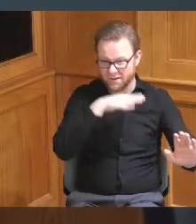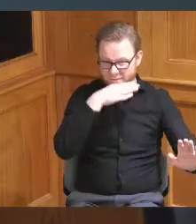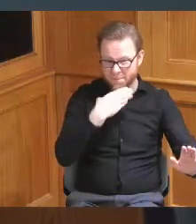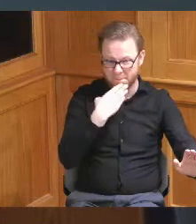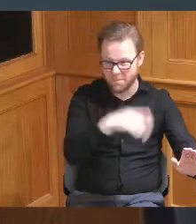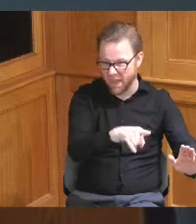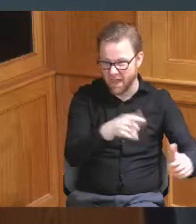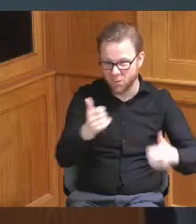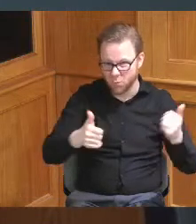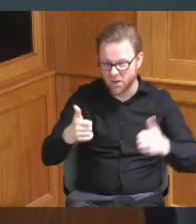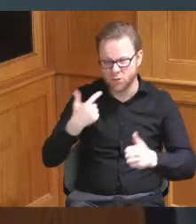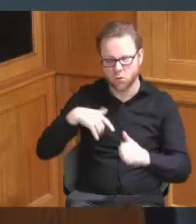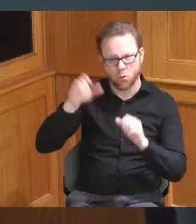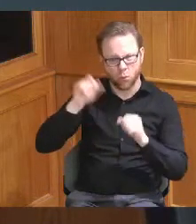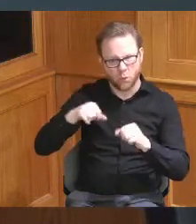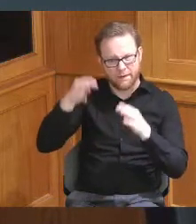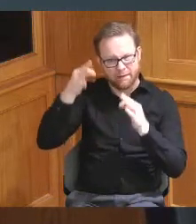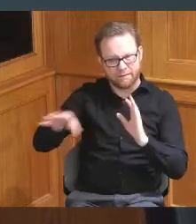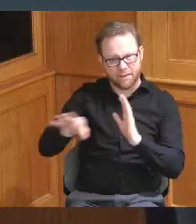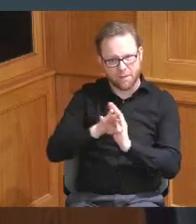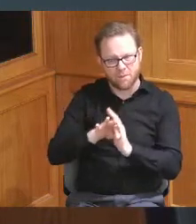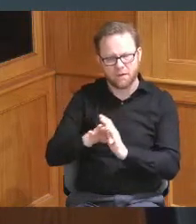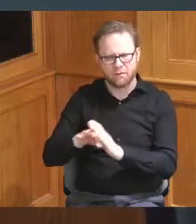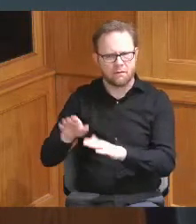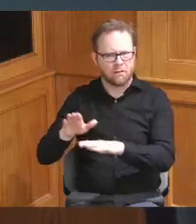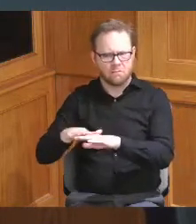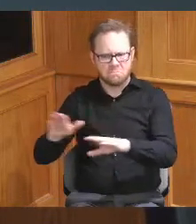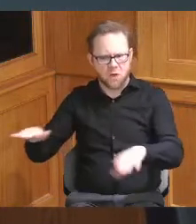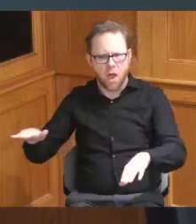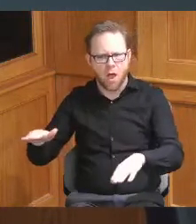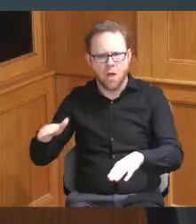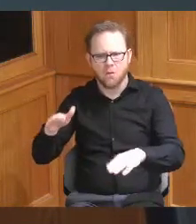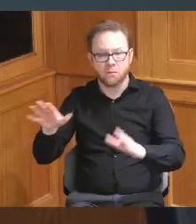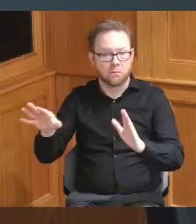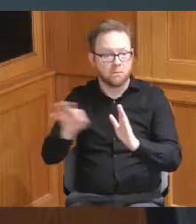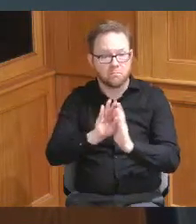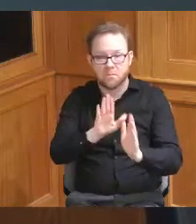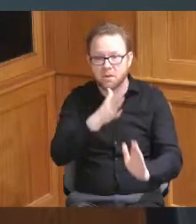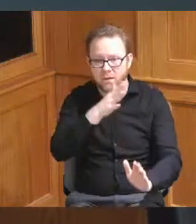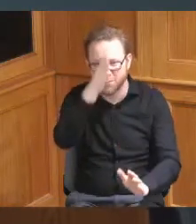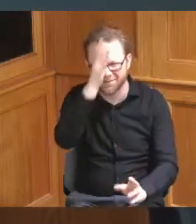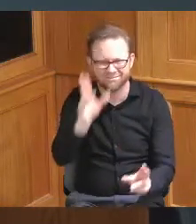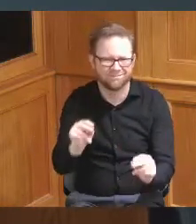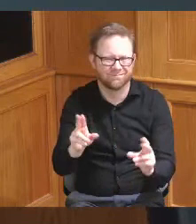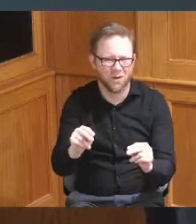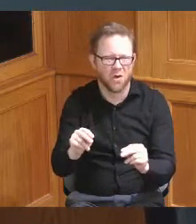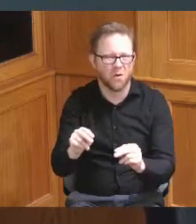have a choice who they're born to if they did they might you know be instead of like nah I'm